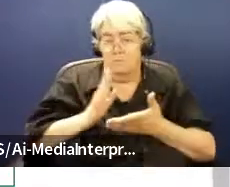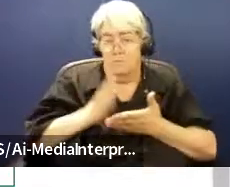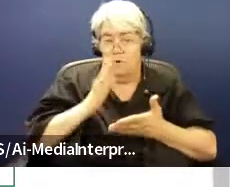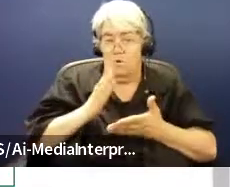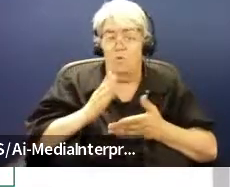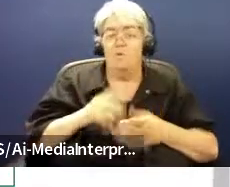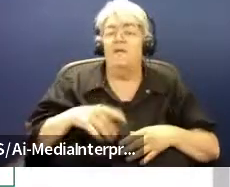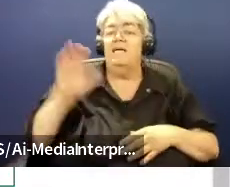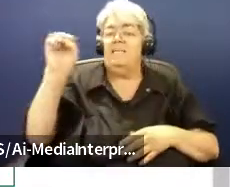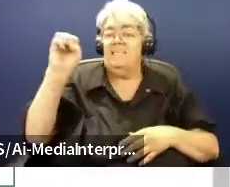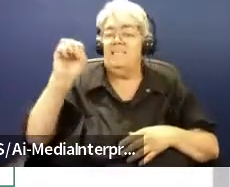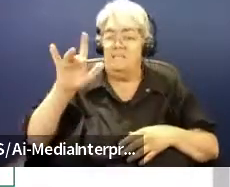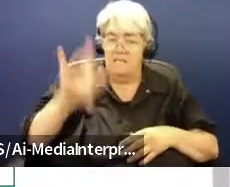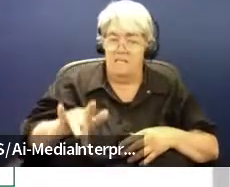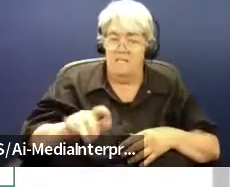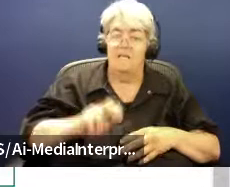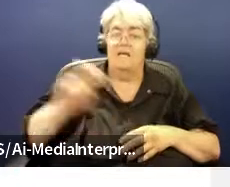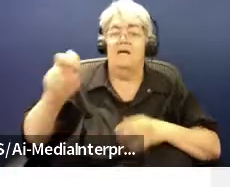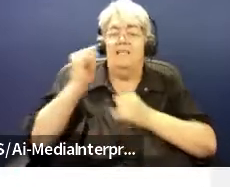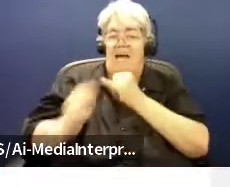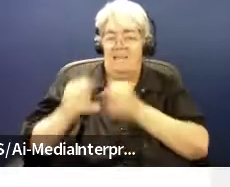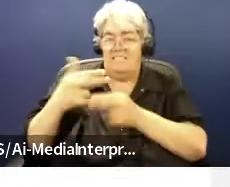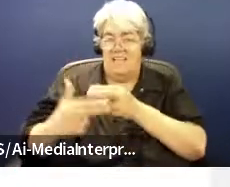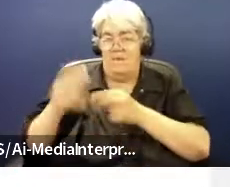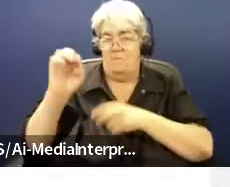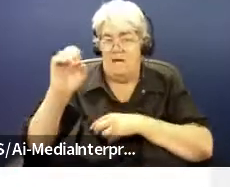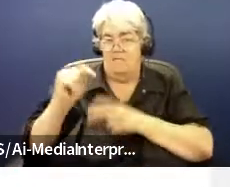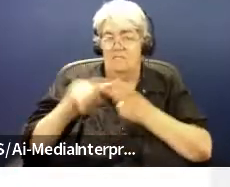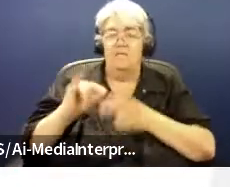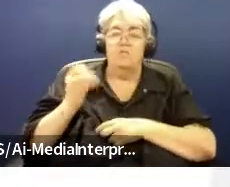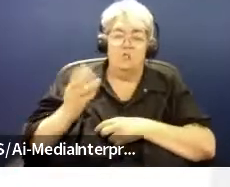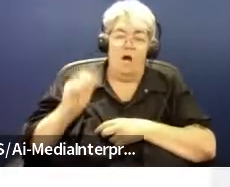. SPEAKER: Virtual PC.